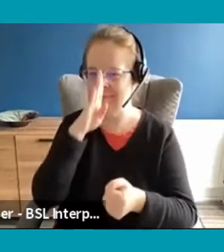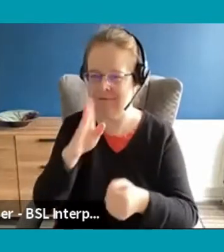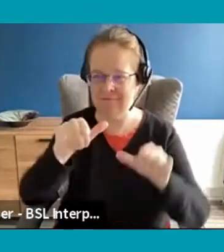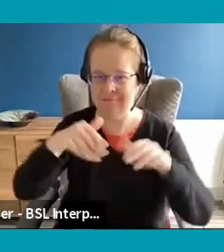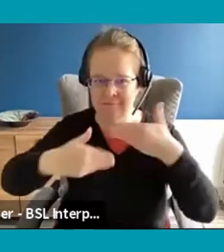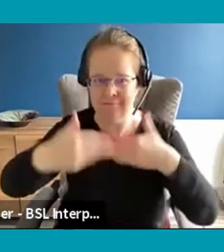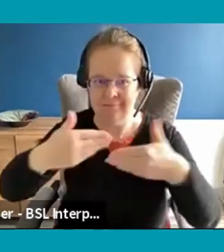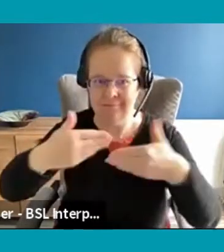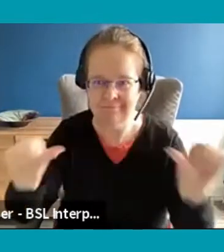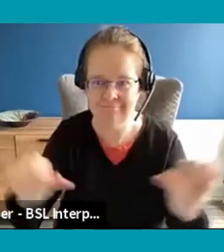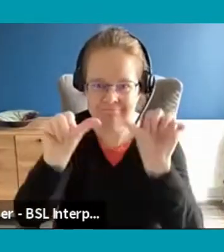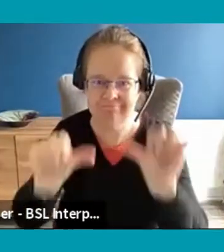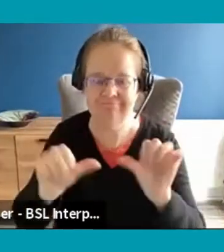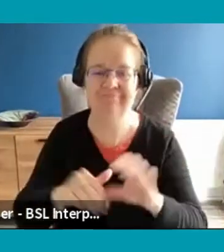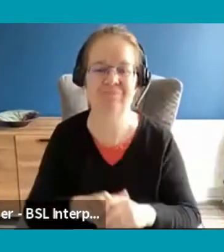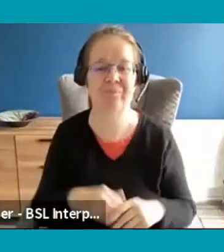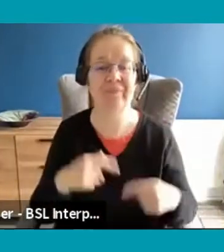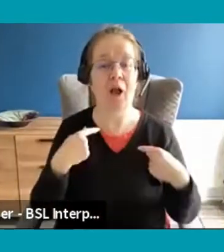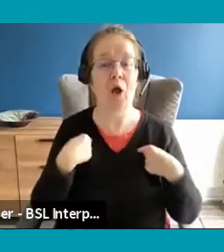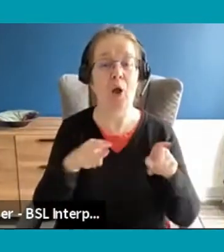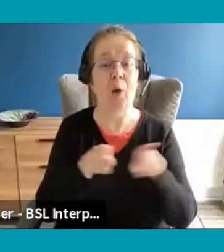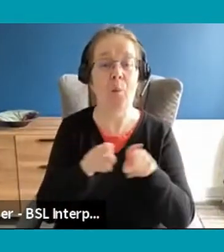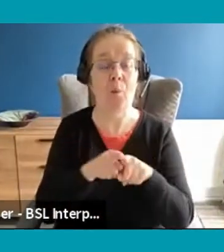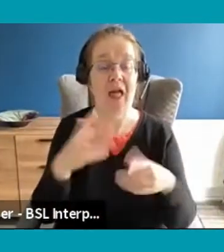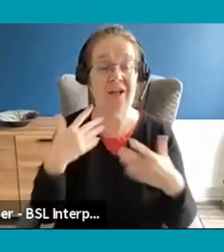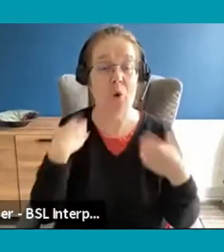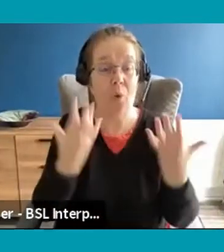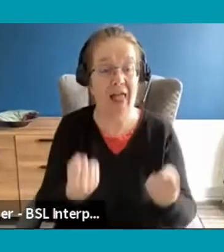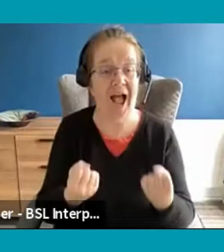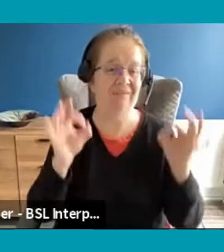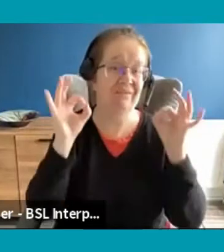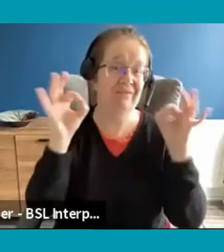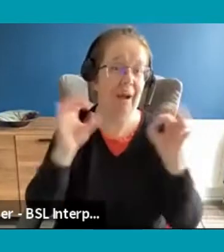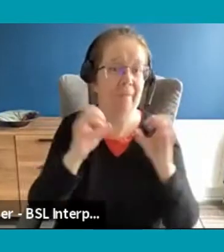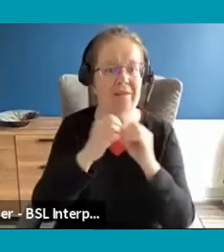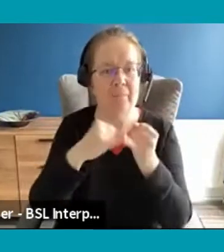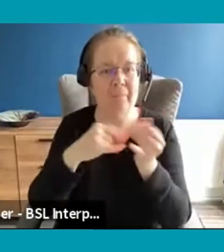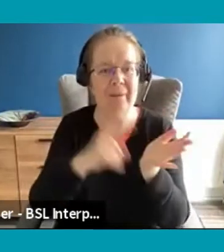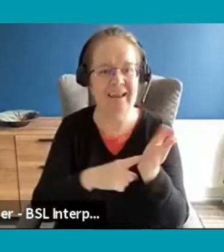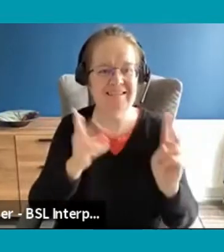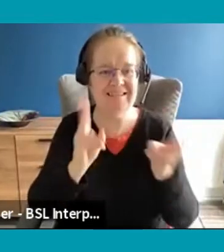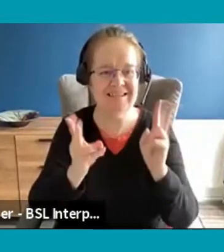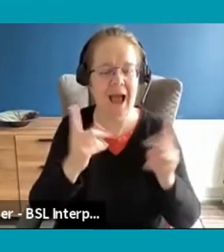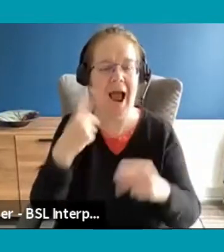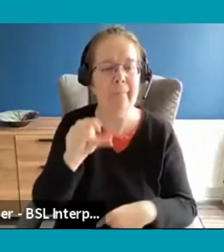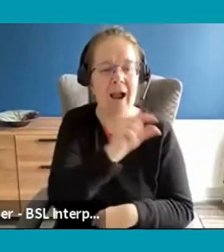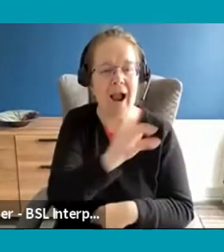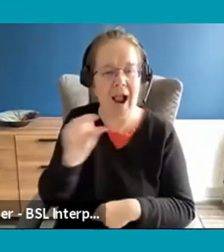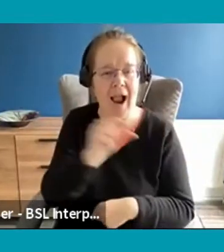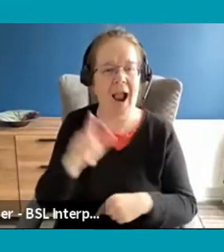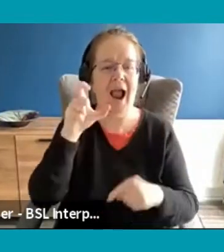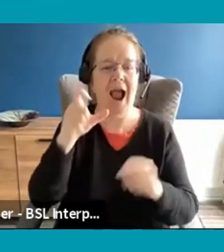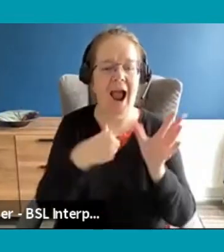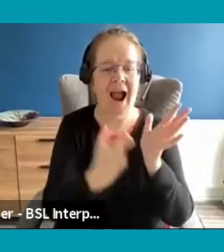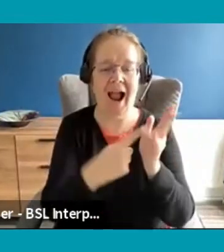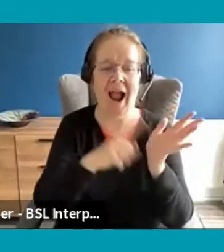But we also have our fabulous. BSL interpreter and captioner which is Carol and Patricia so thank you